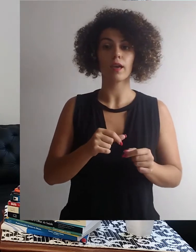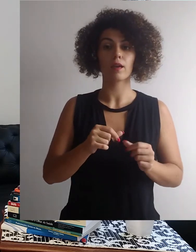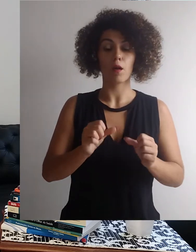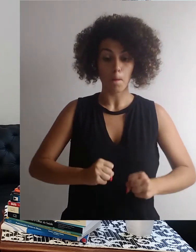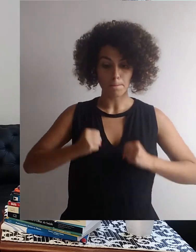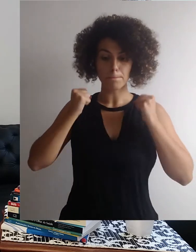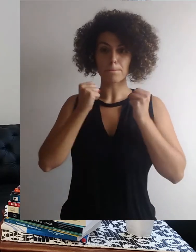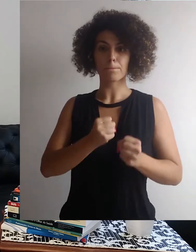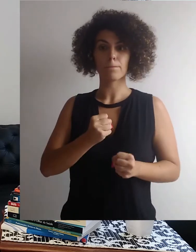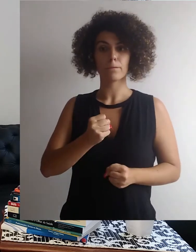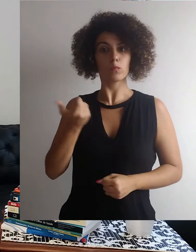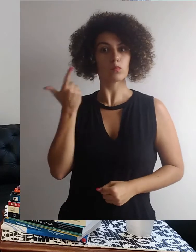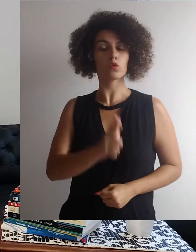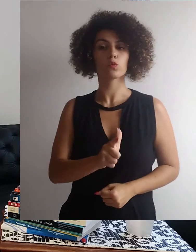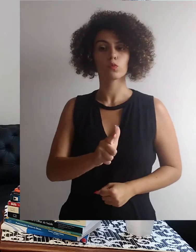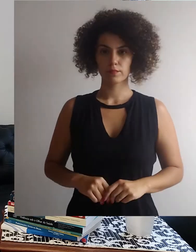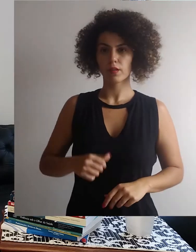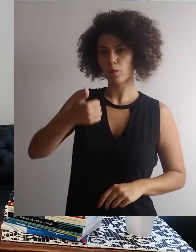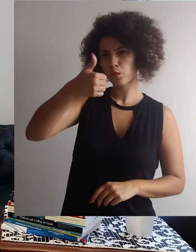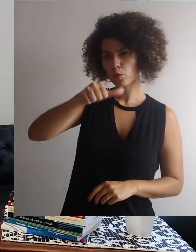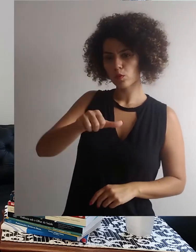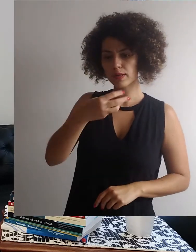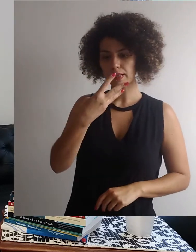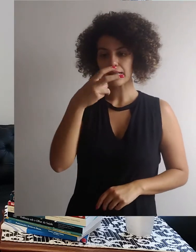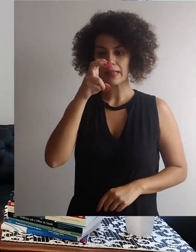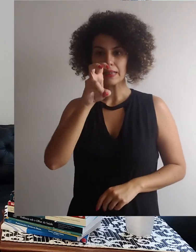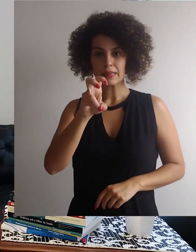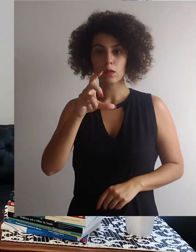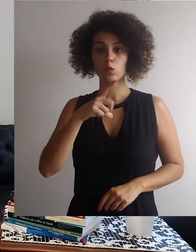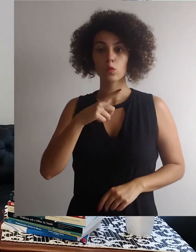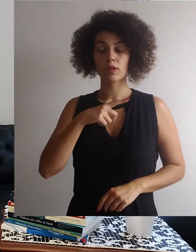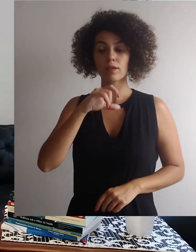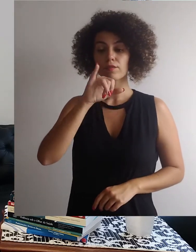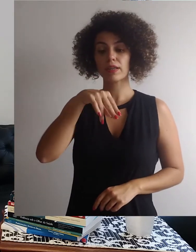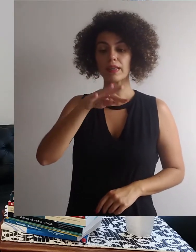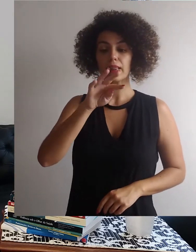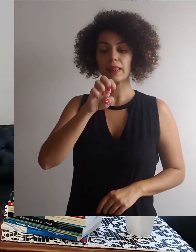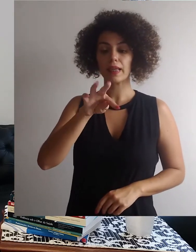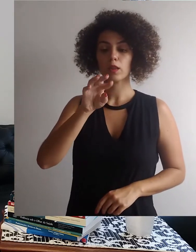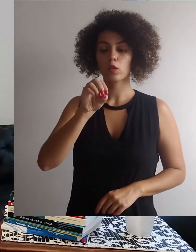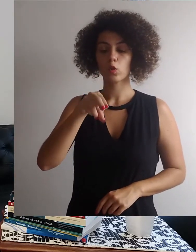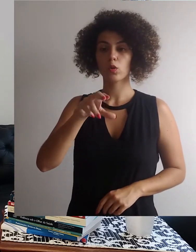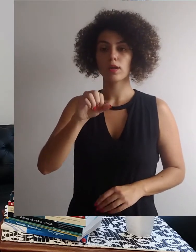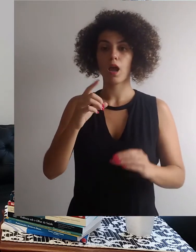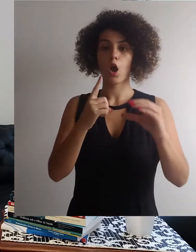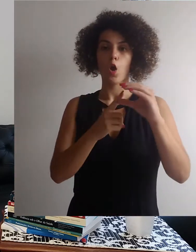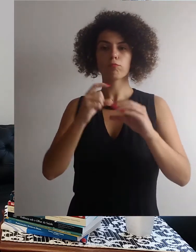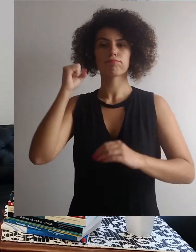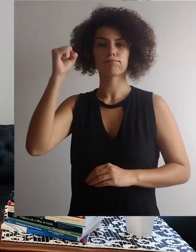opportunity he had, he tried to take power again. In 1935 the Communist Intentona took place,